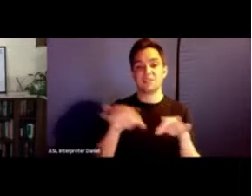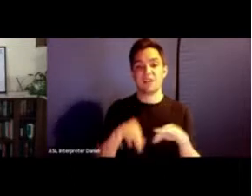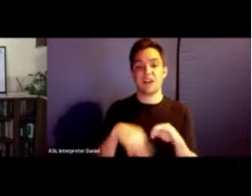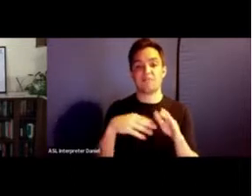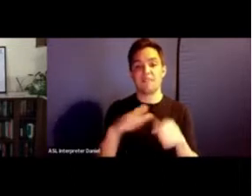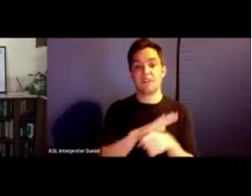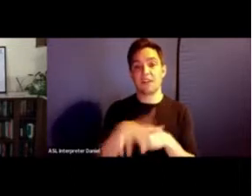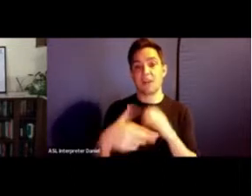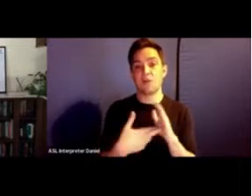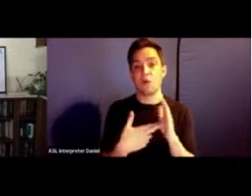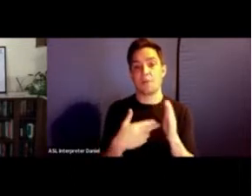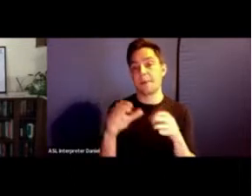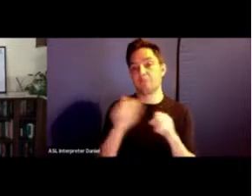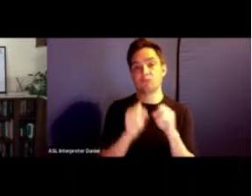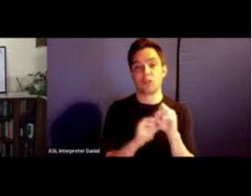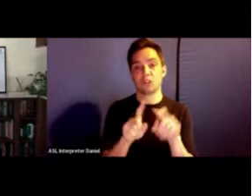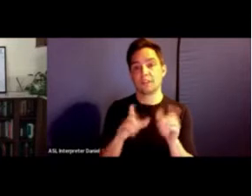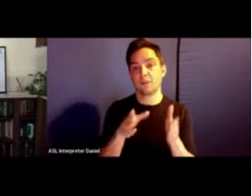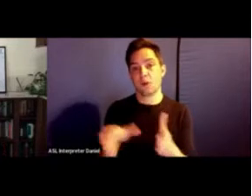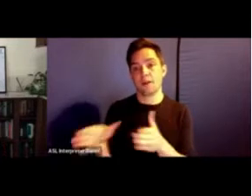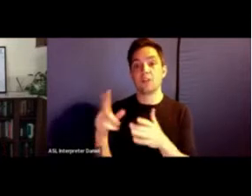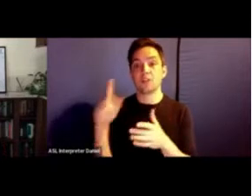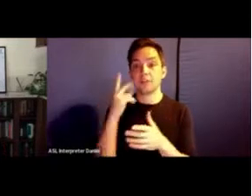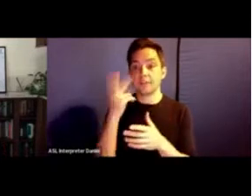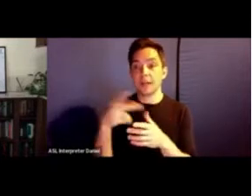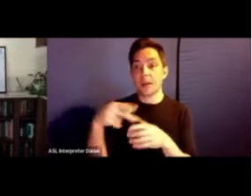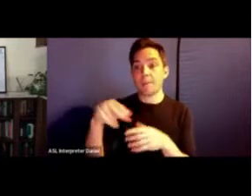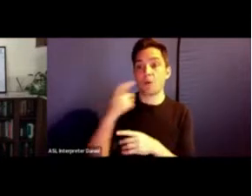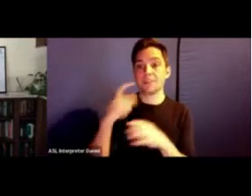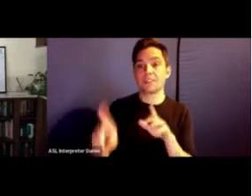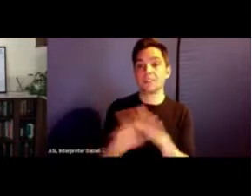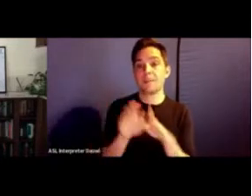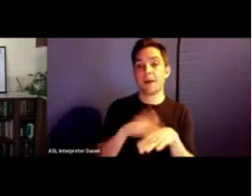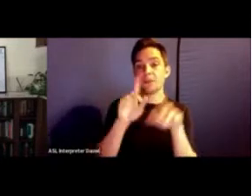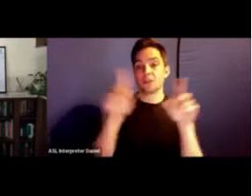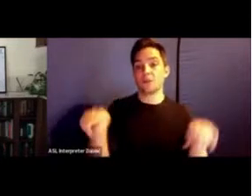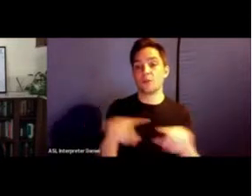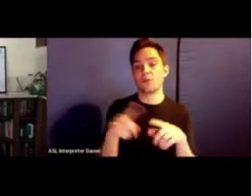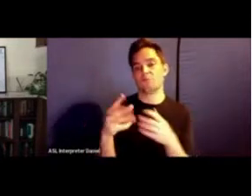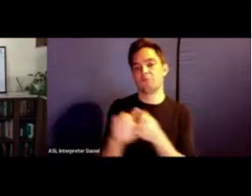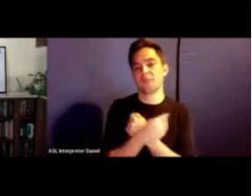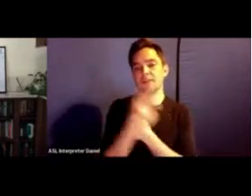differently. So you can see a poll just popped up on the screen, we'd love to know, what is the term in the state where